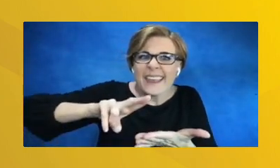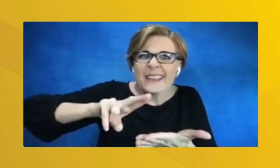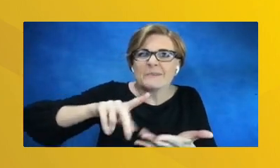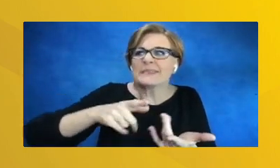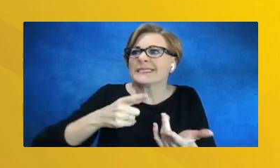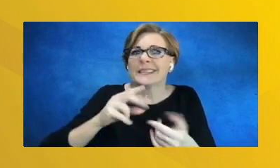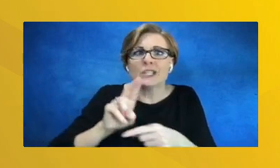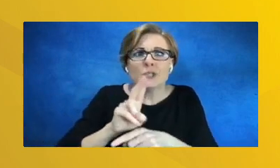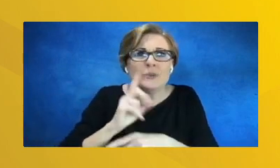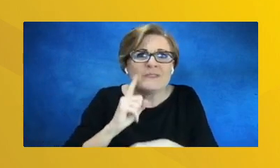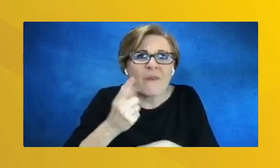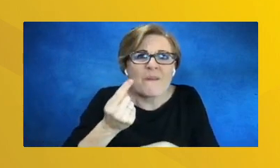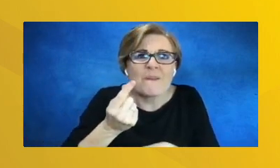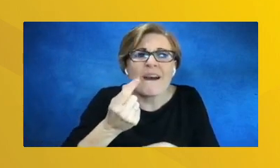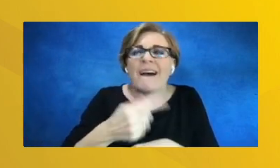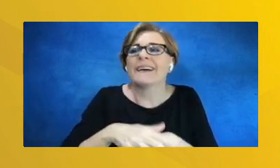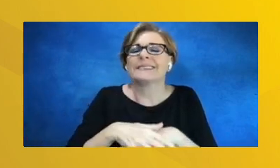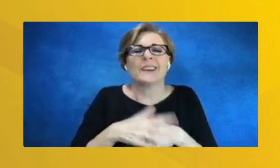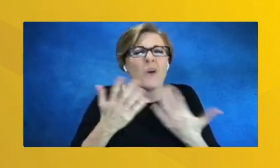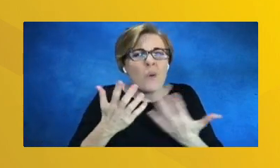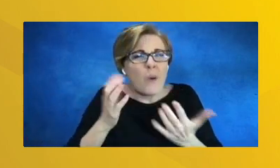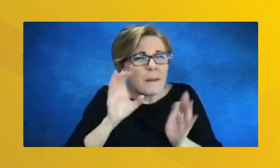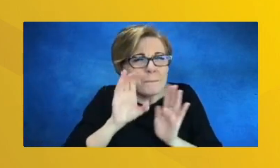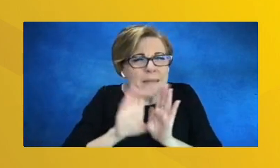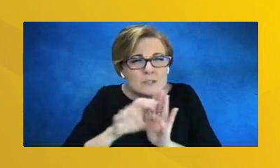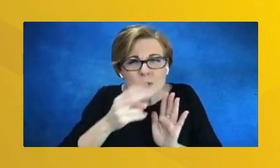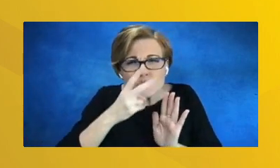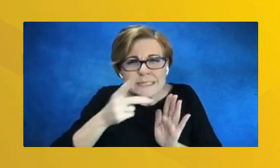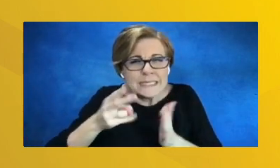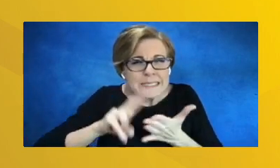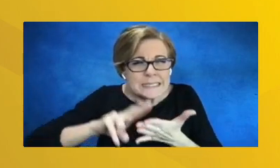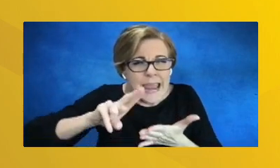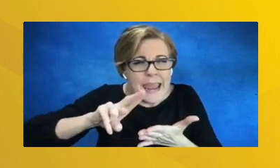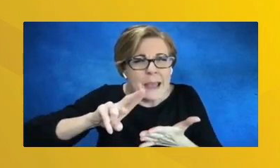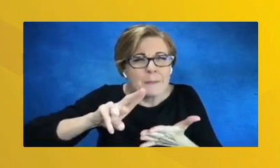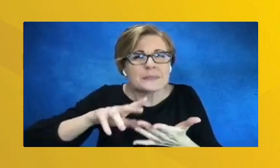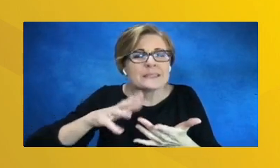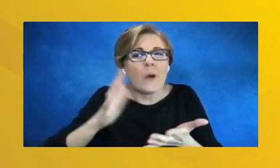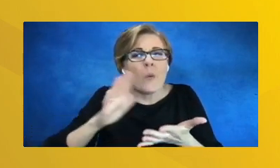for?', 'What kinds of things appear on postage stamps?', which is a topic I love exploring with young children.